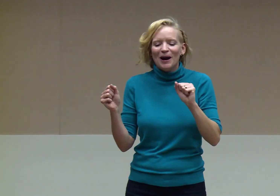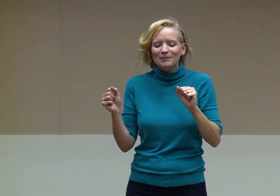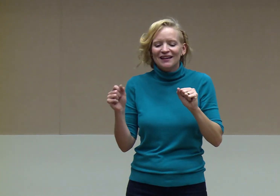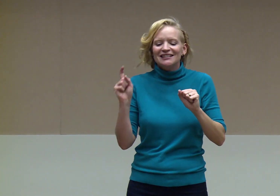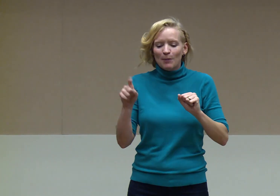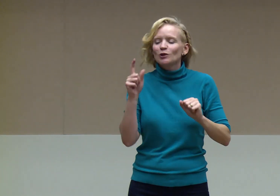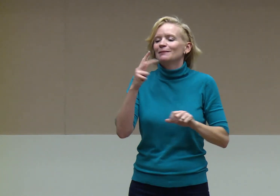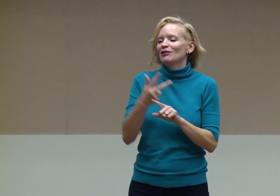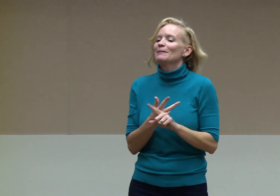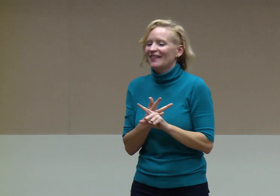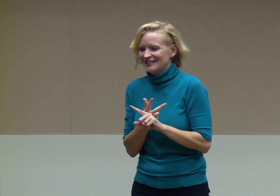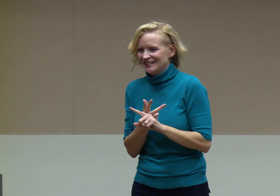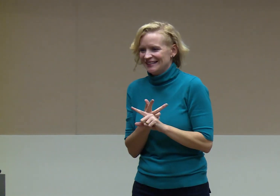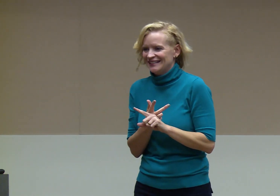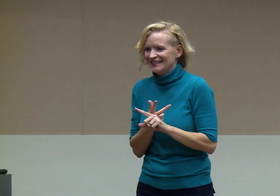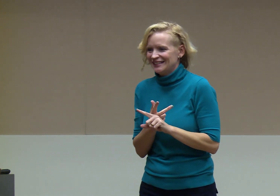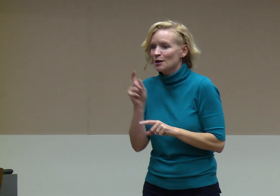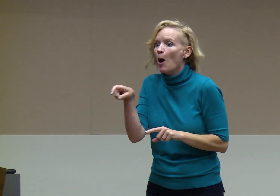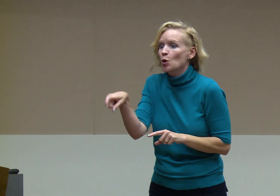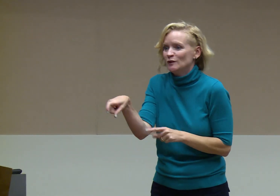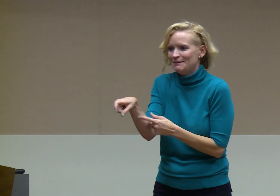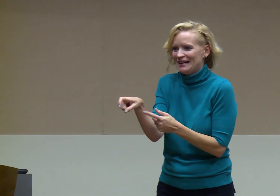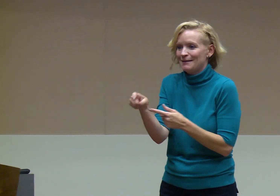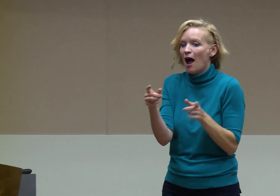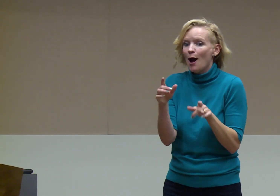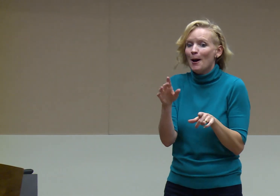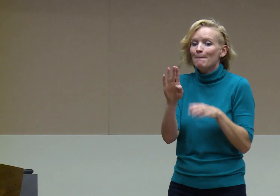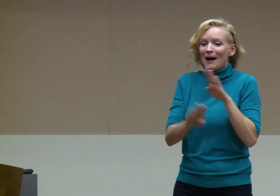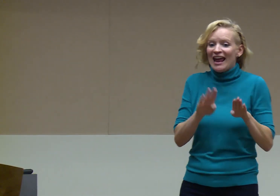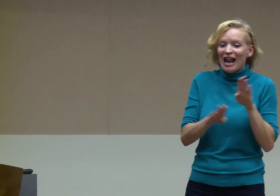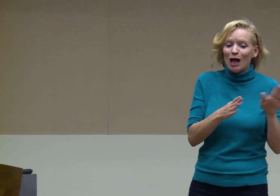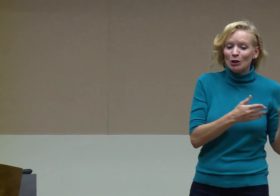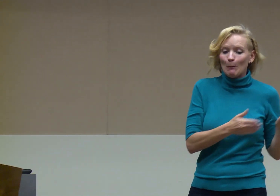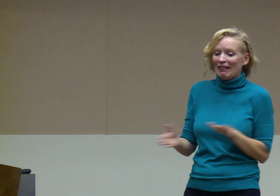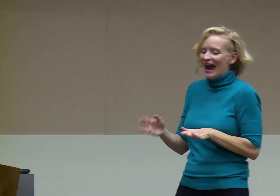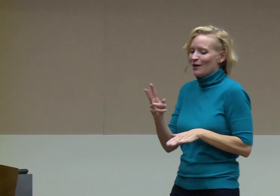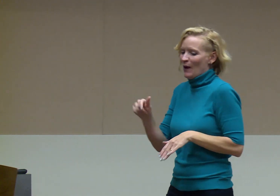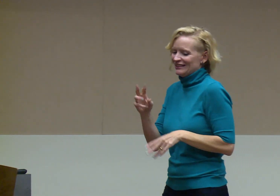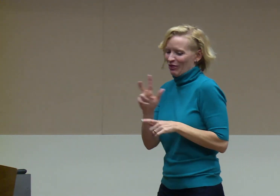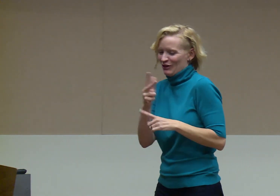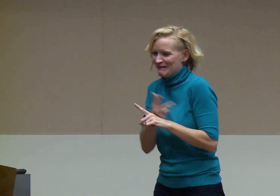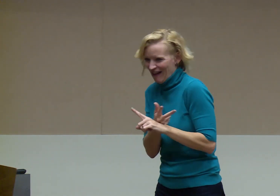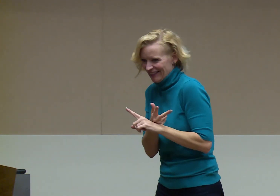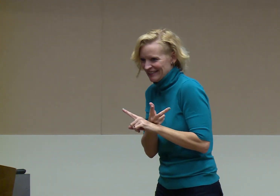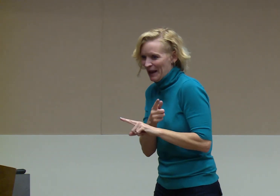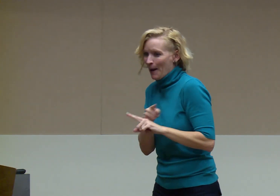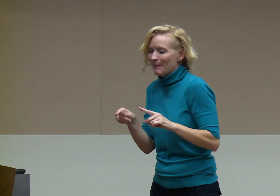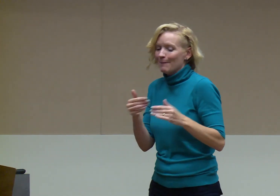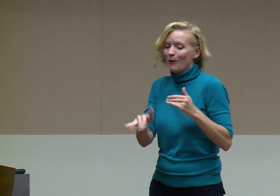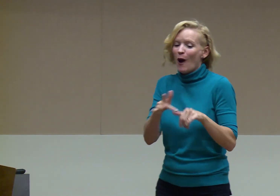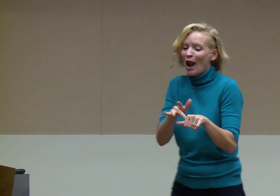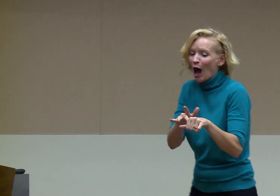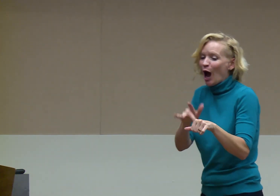expected to be due, yeah, in 3 months. So the biological plan says 3 more months,